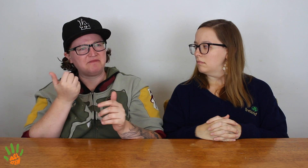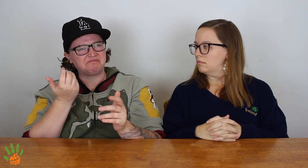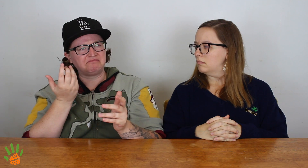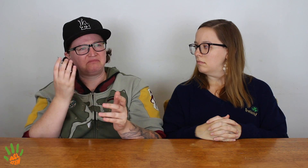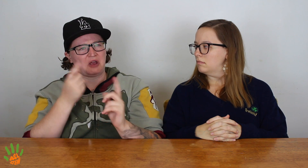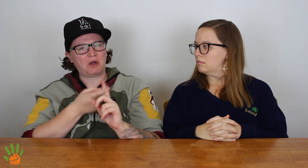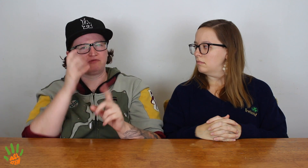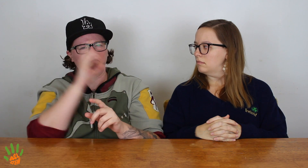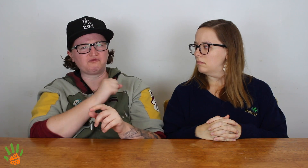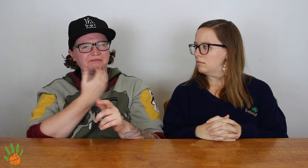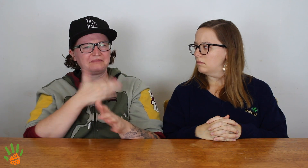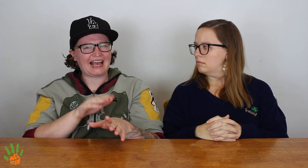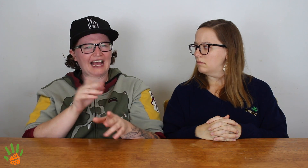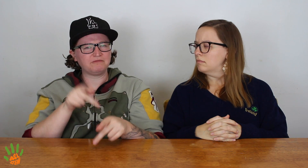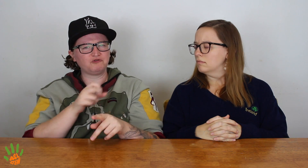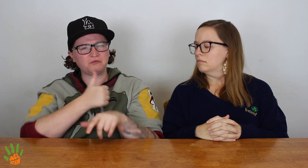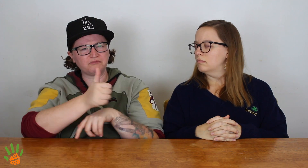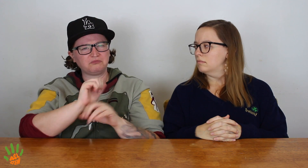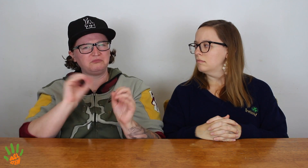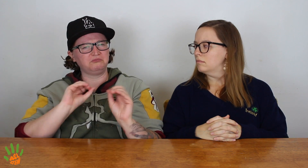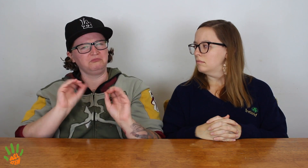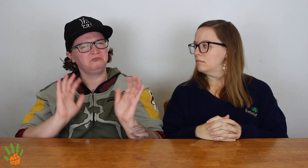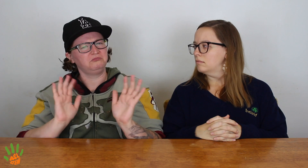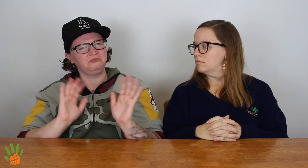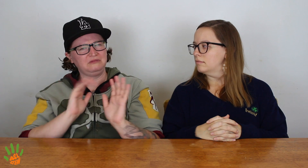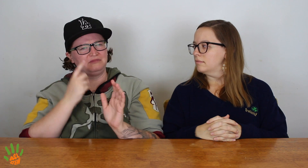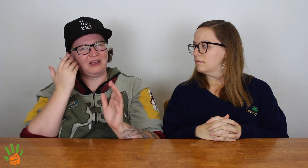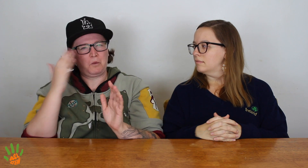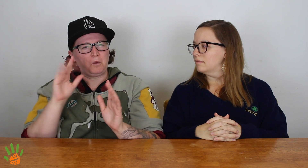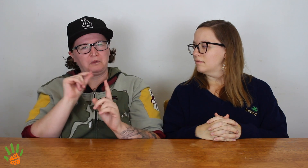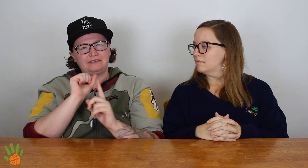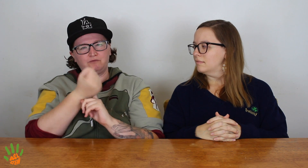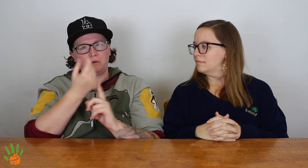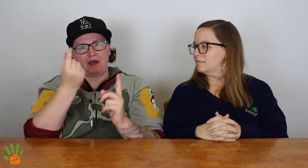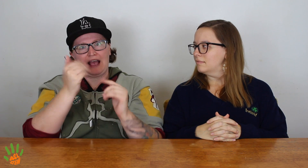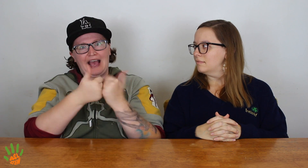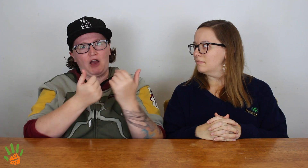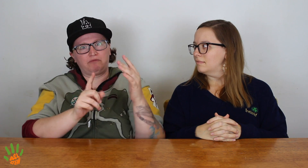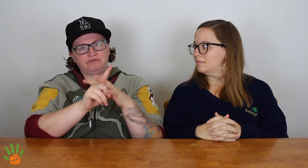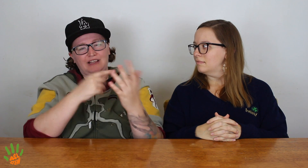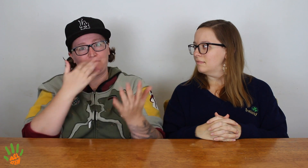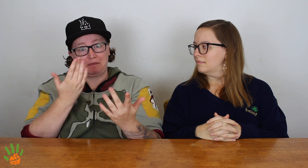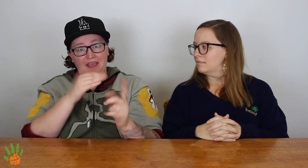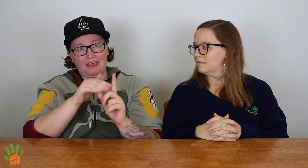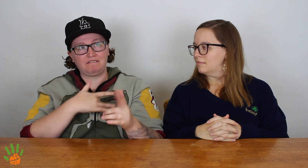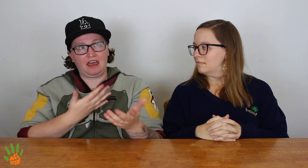I'm not automatically assuming he's a bad person. I'm not blaming him. We don't know the situation of how he got in there.